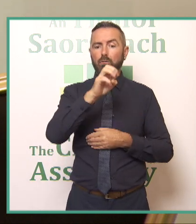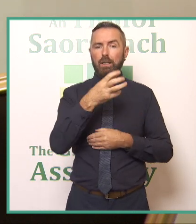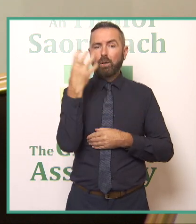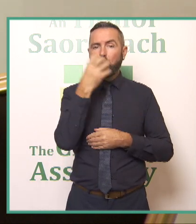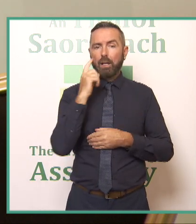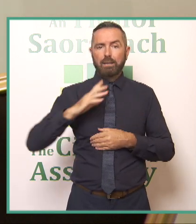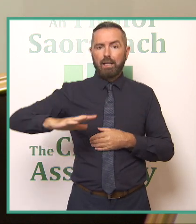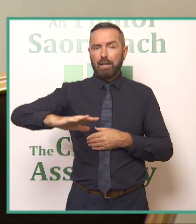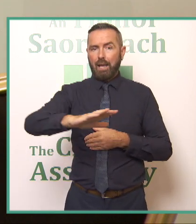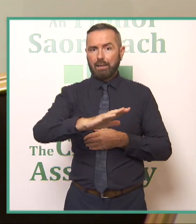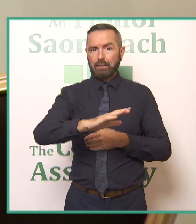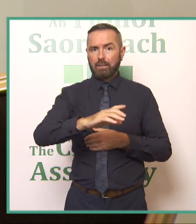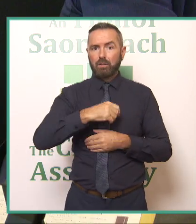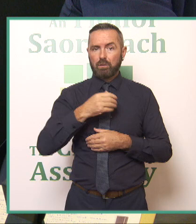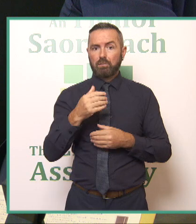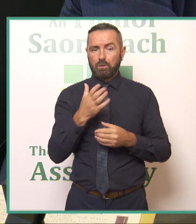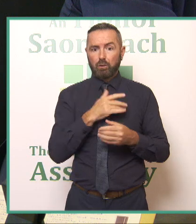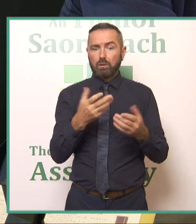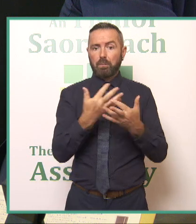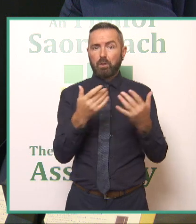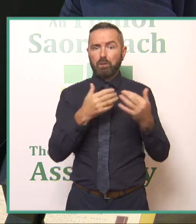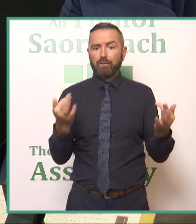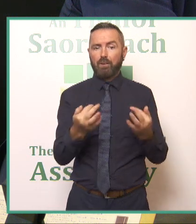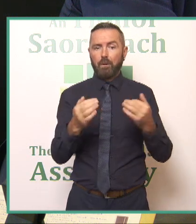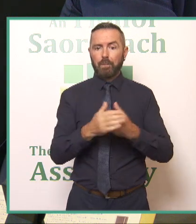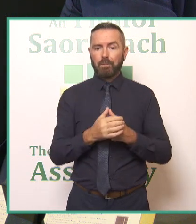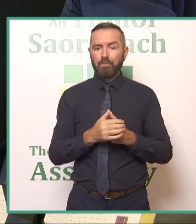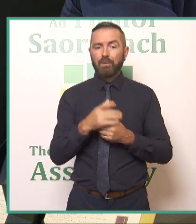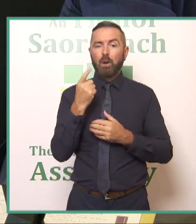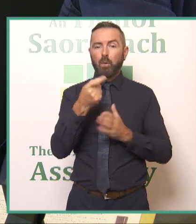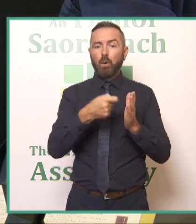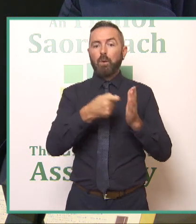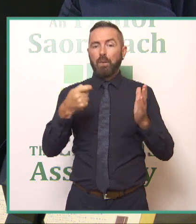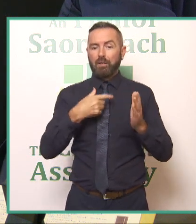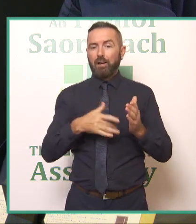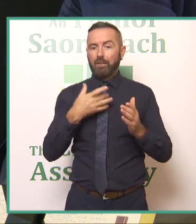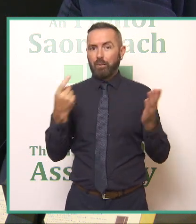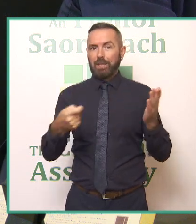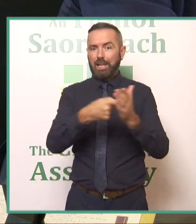land just as they are to farm it thank you that is the one measure I would be suggesting thank you